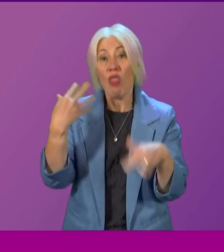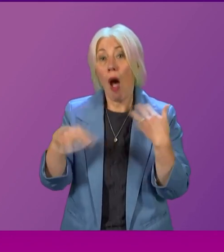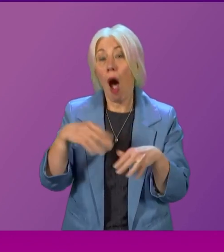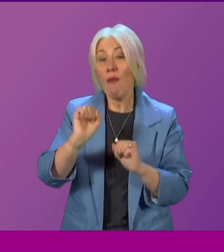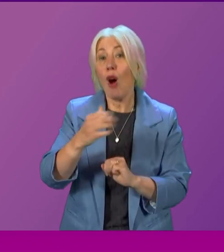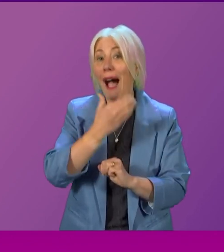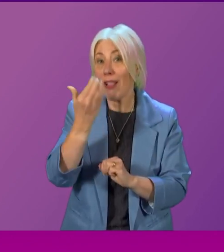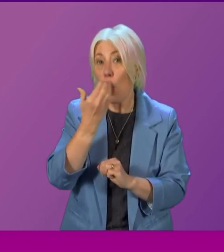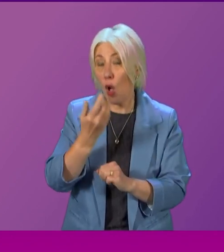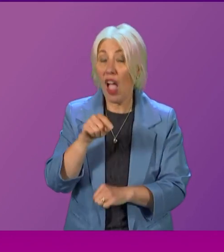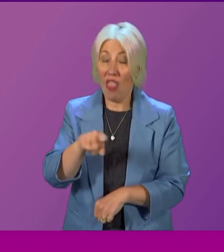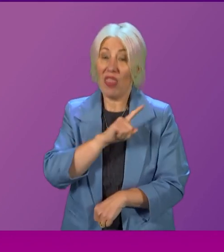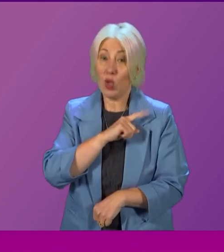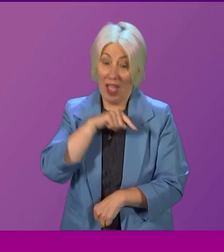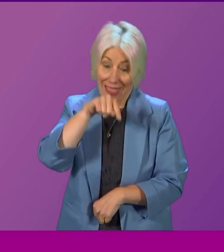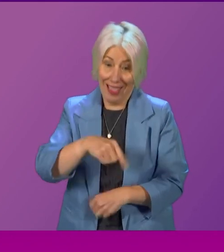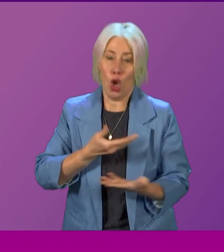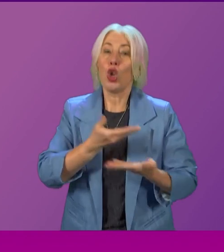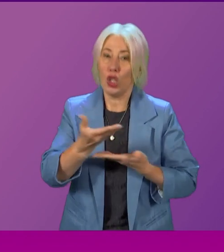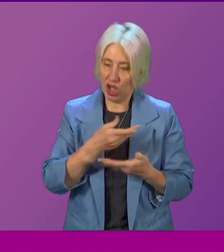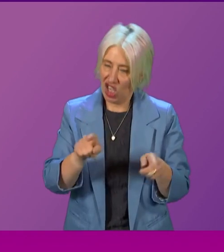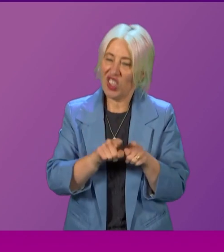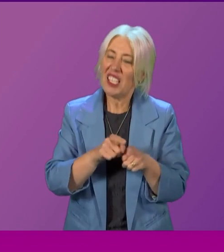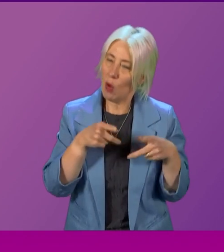That is the spirit in which we will take forward the consultation.